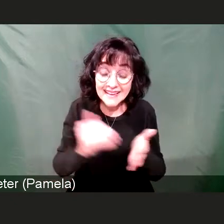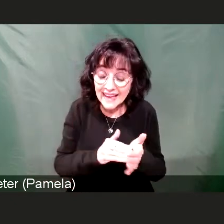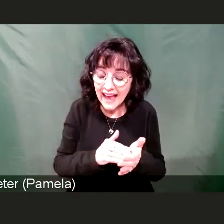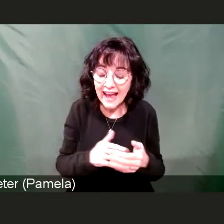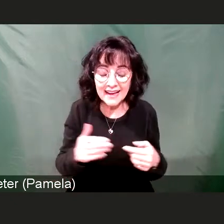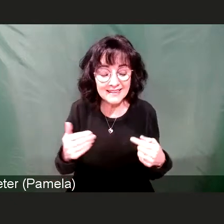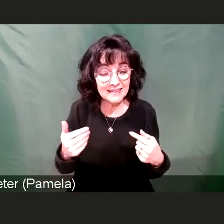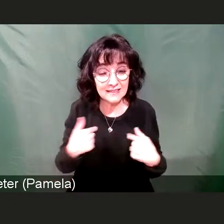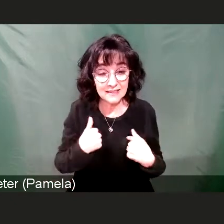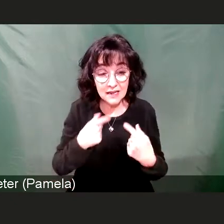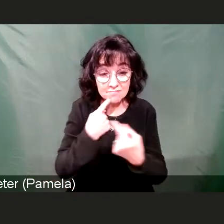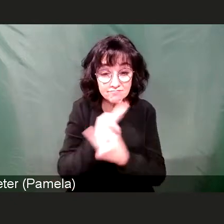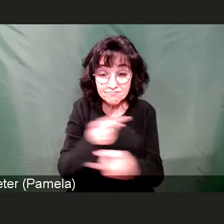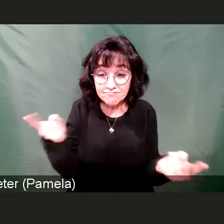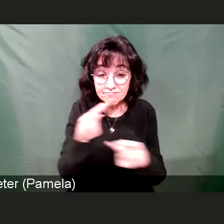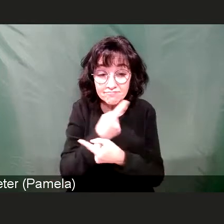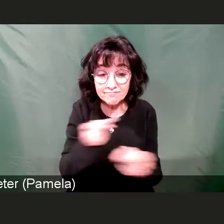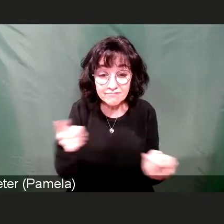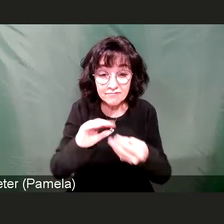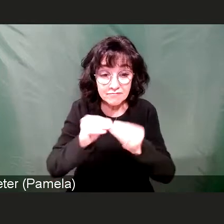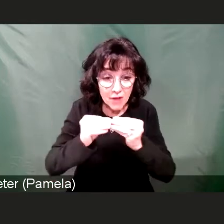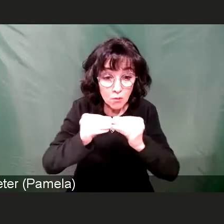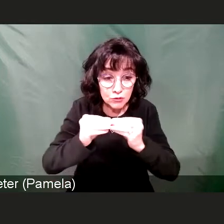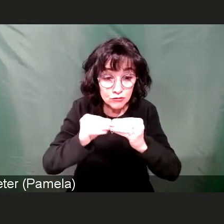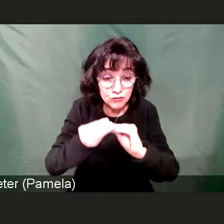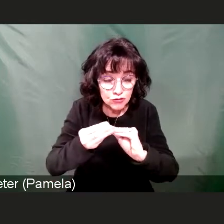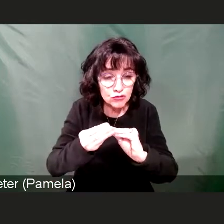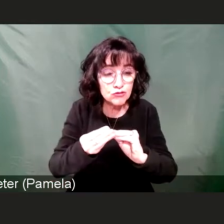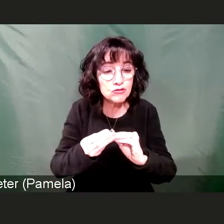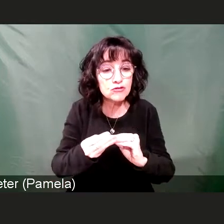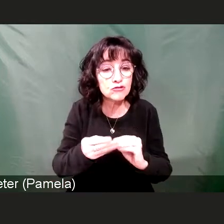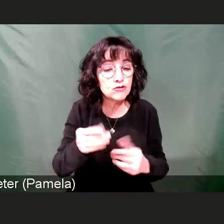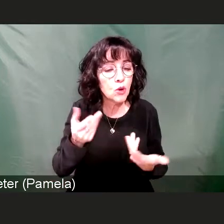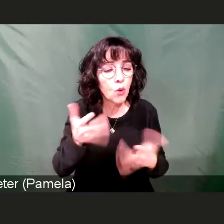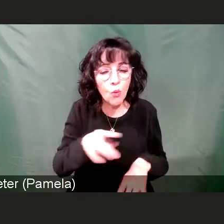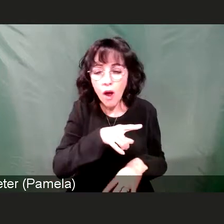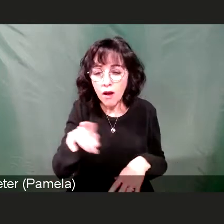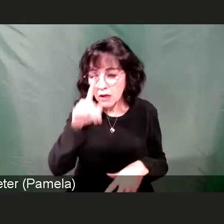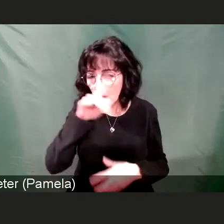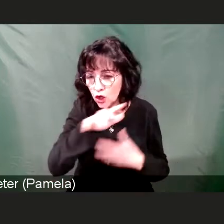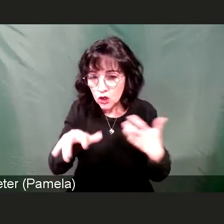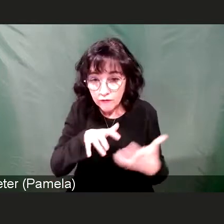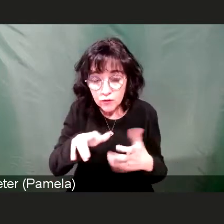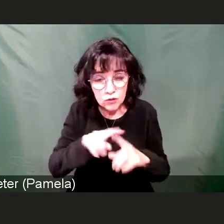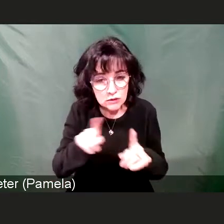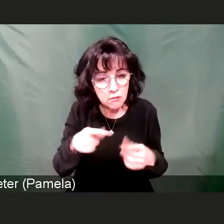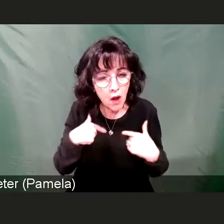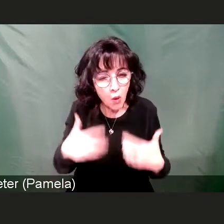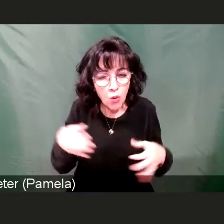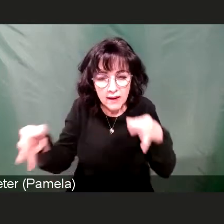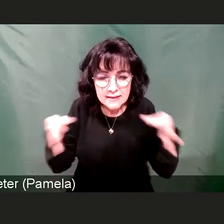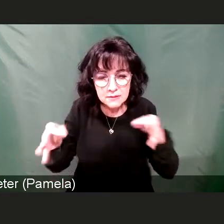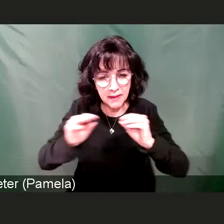it's just a show that we have obviously a larger demand for COVID-19 vaccine at this moment